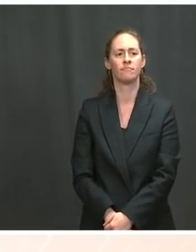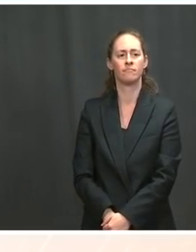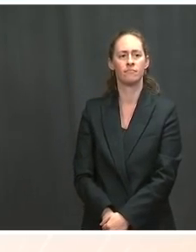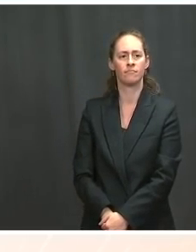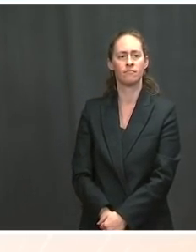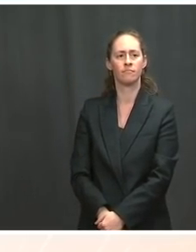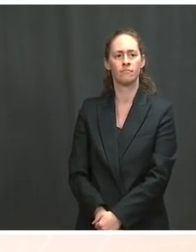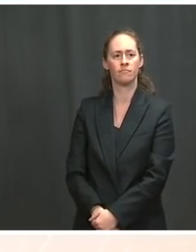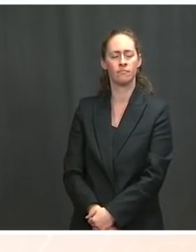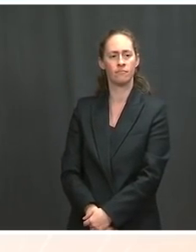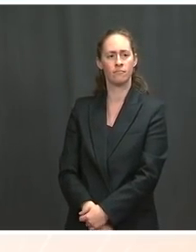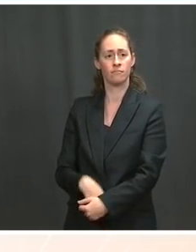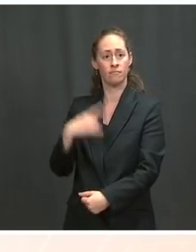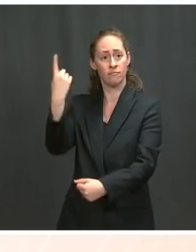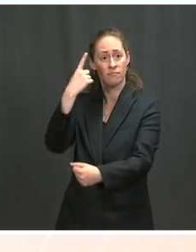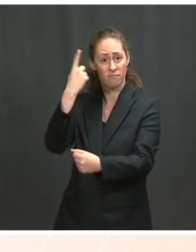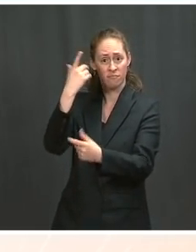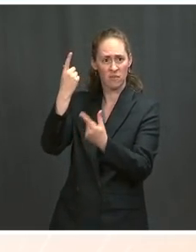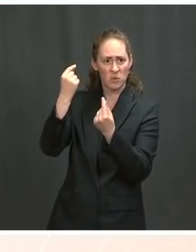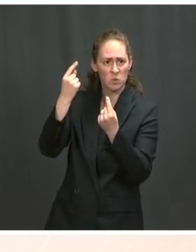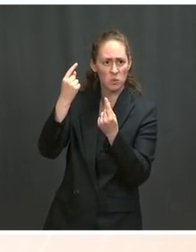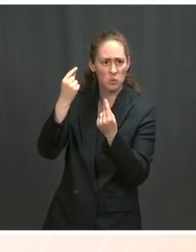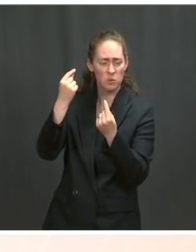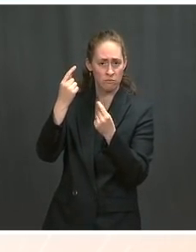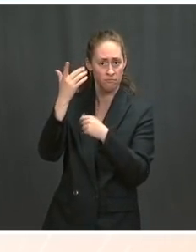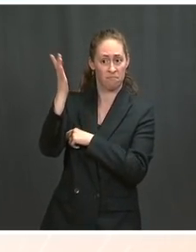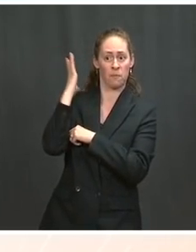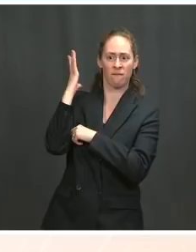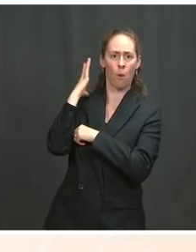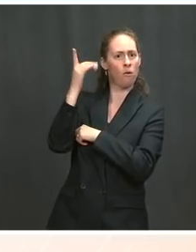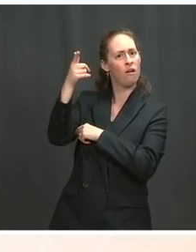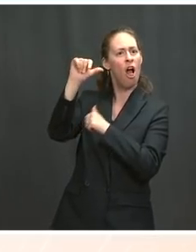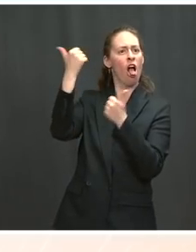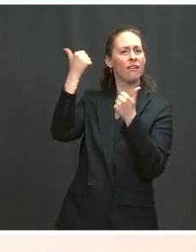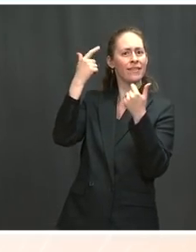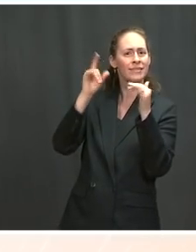that will be important as we move forward these propo- -- these proposals, these negotiations.